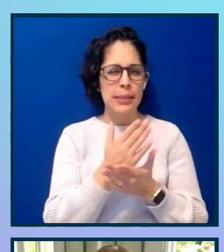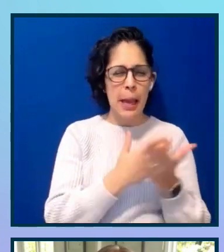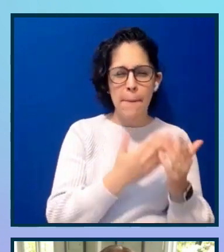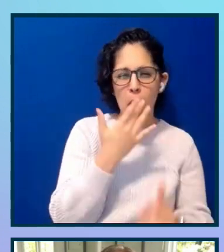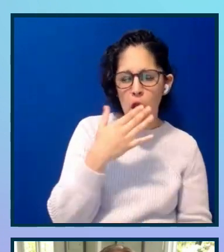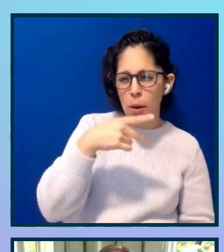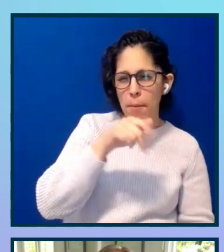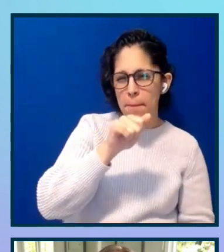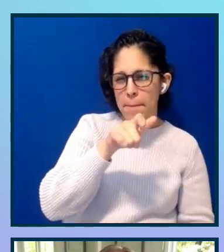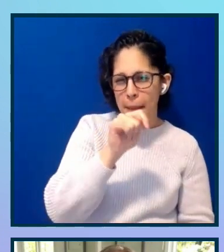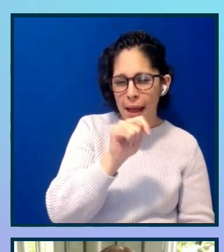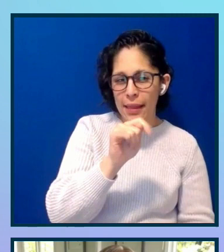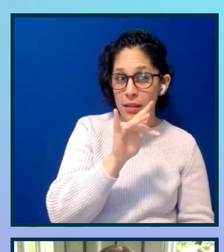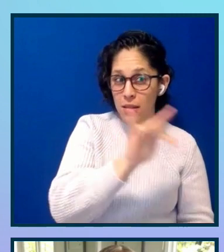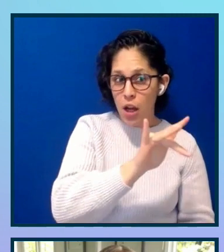and they respond intelligently.